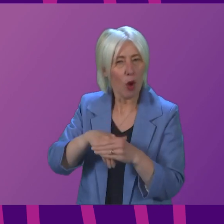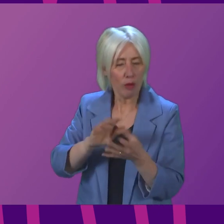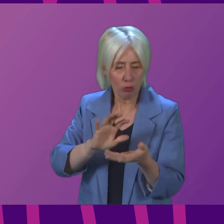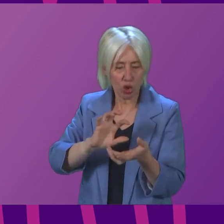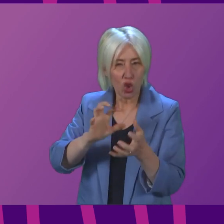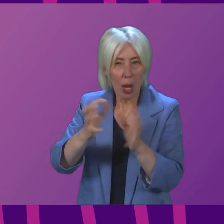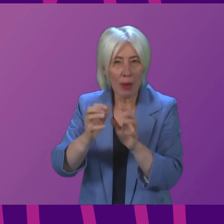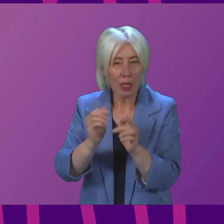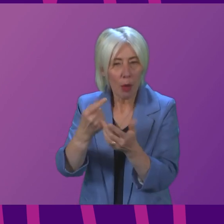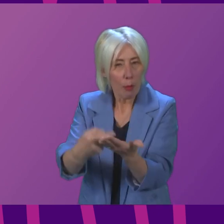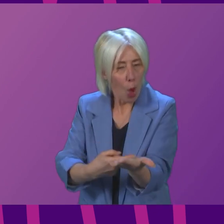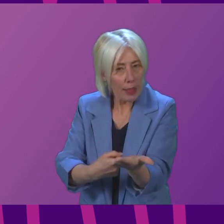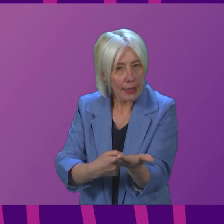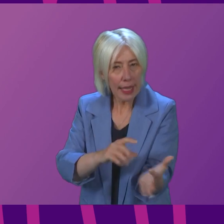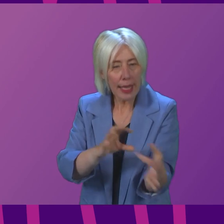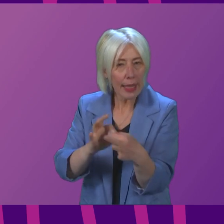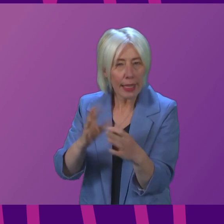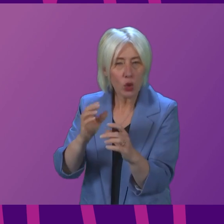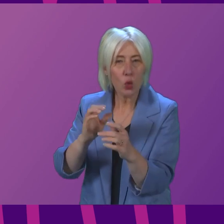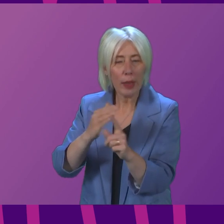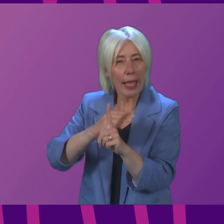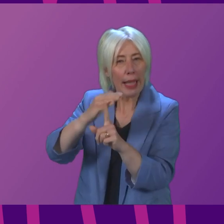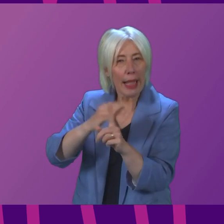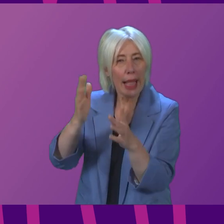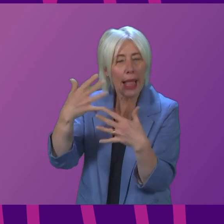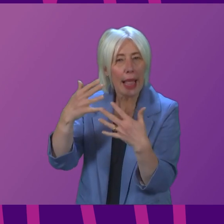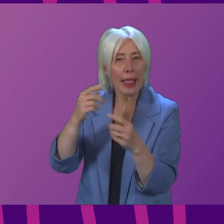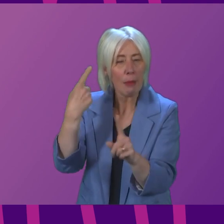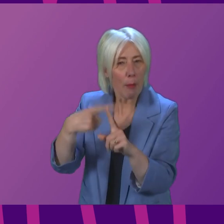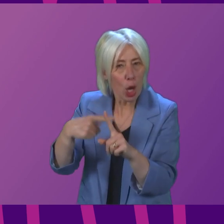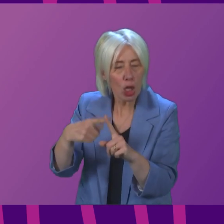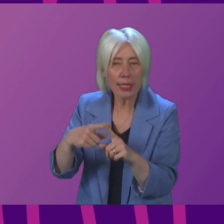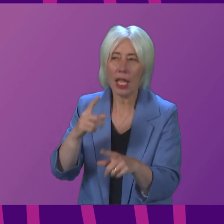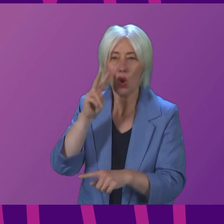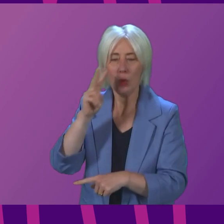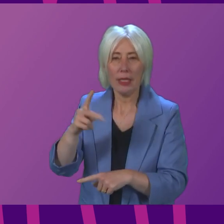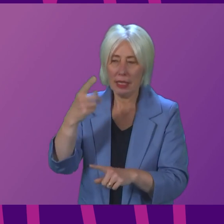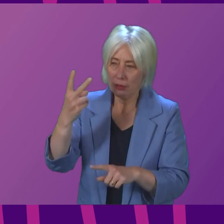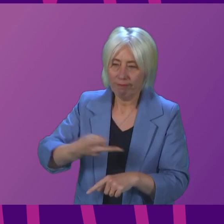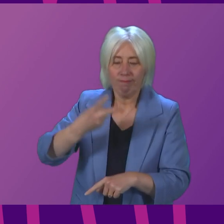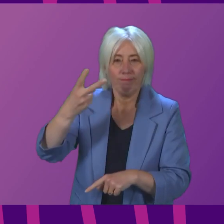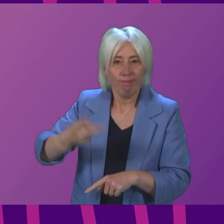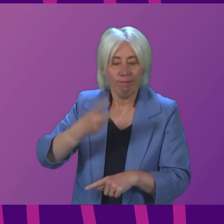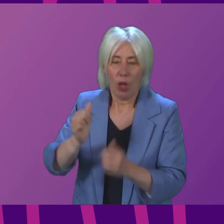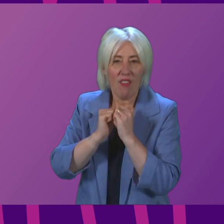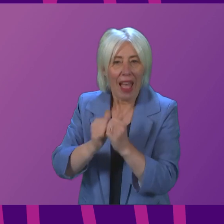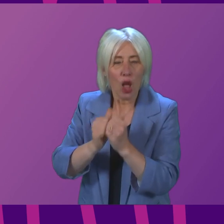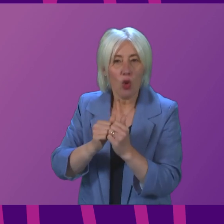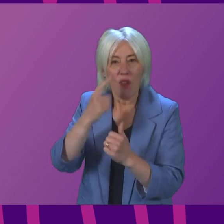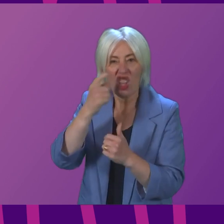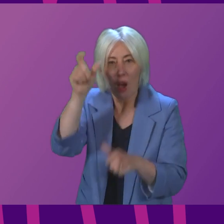in areas such as addressing the climate emergency, in relation to which we see, time and again,